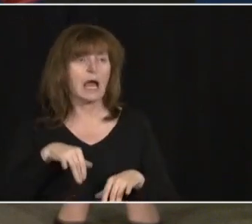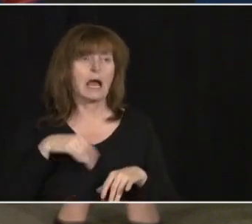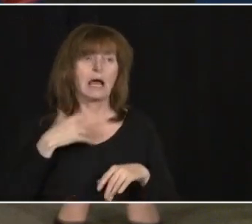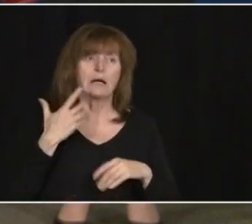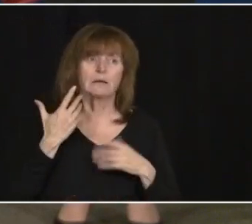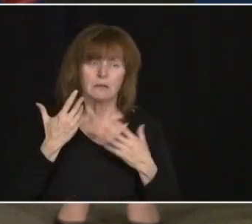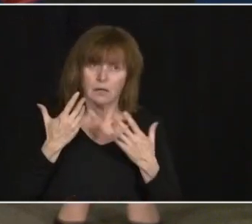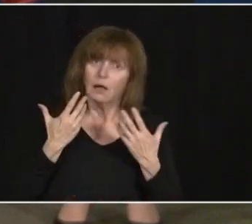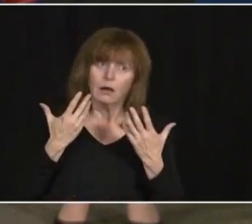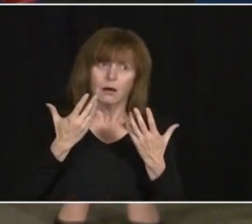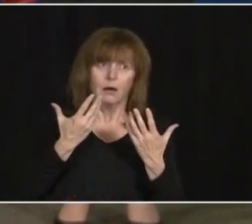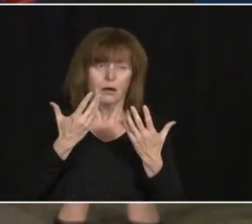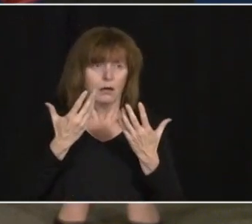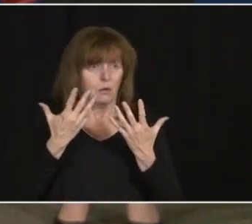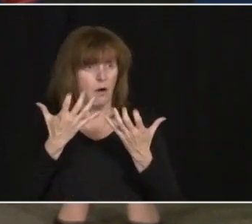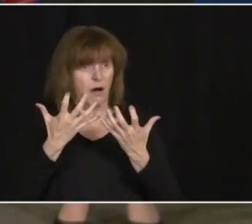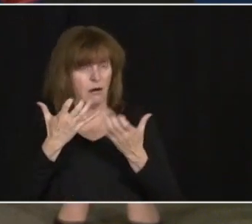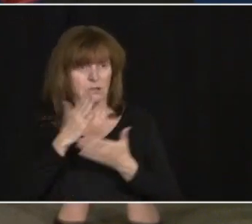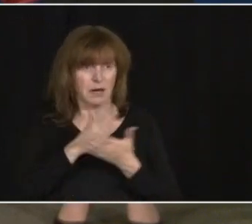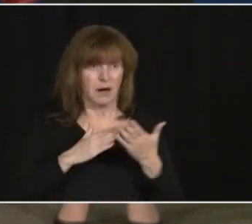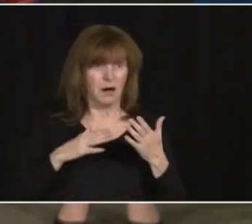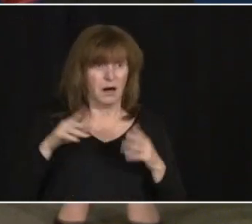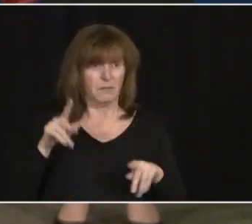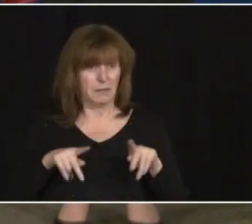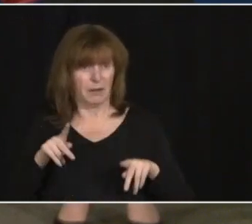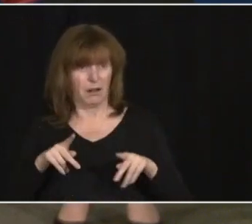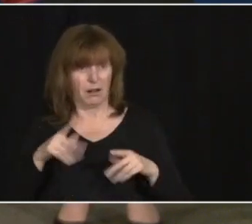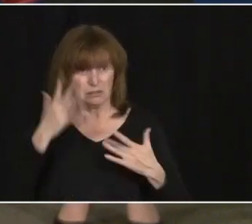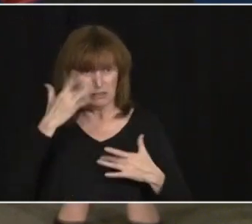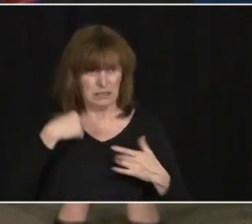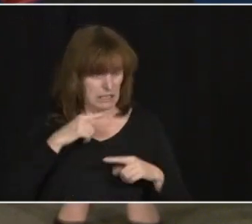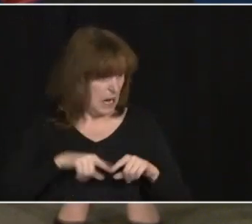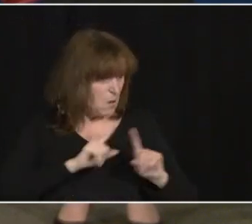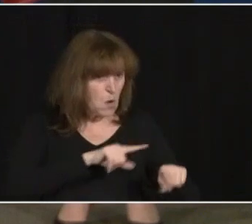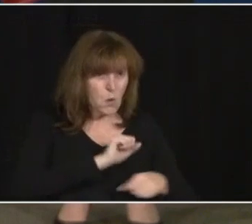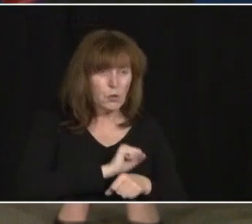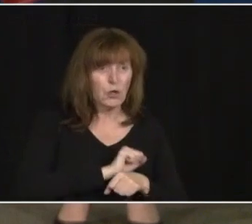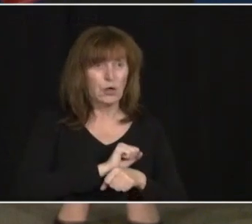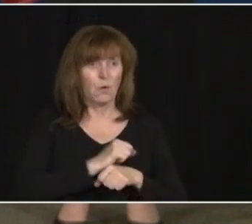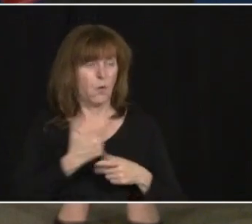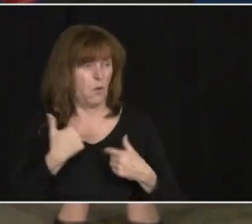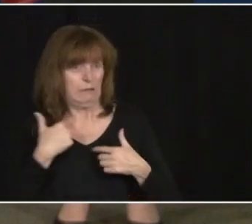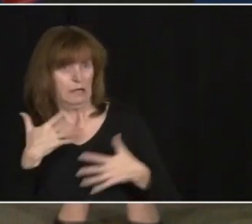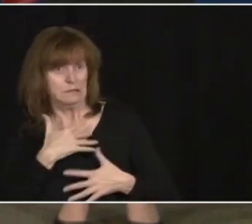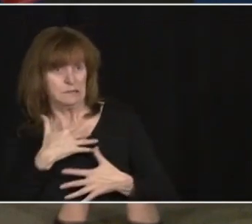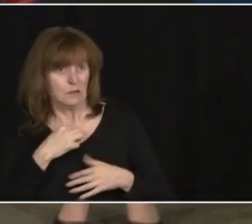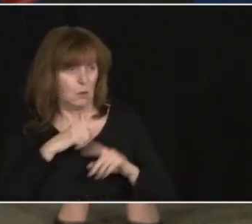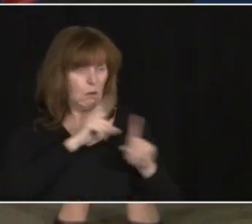are asking for boots on the ground. They are not going into work because they are sick or afraid. So premier